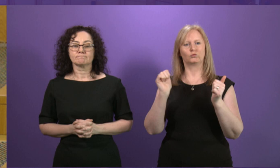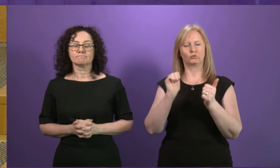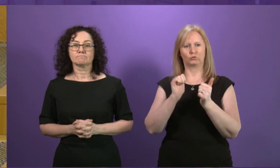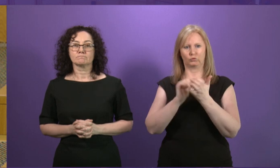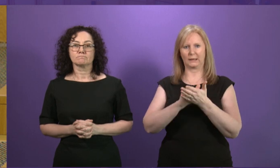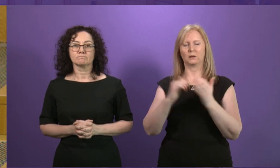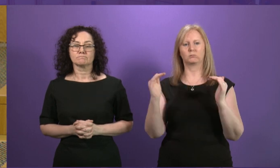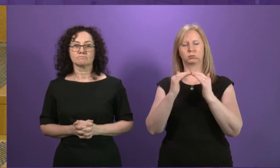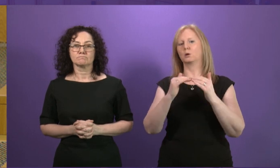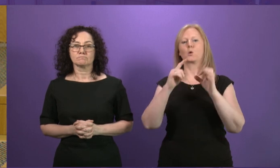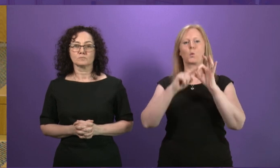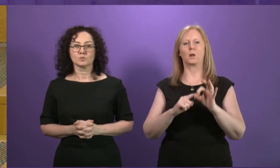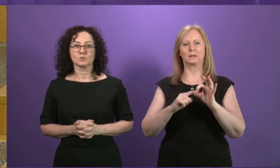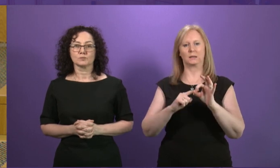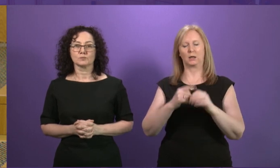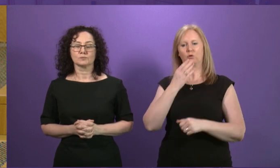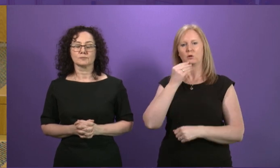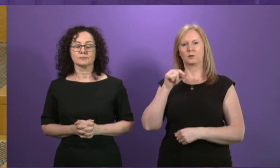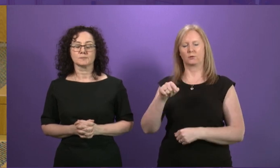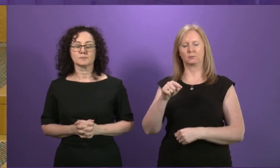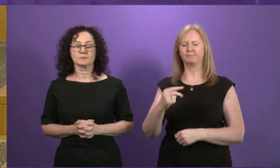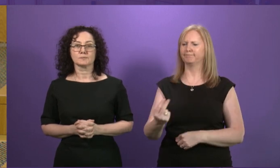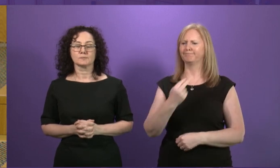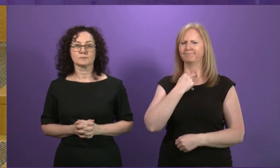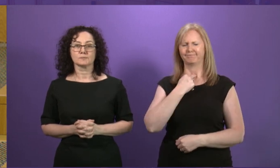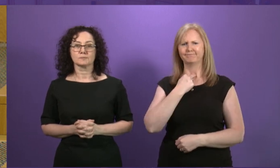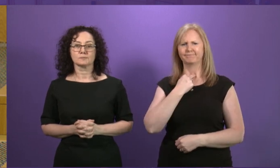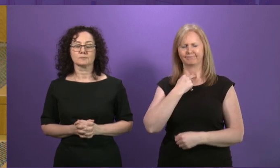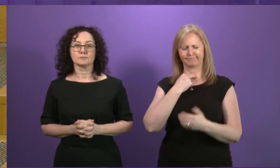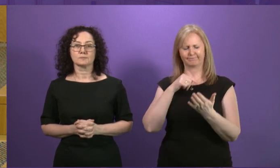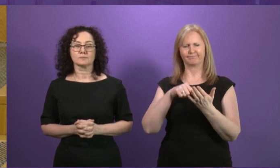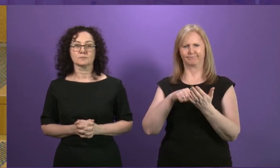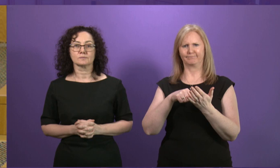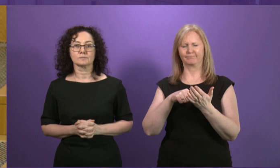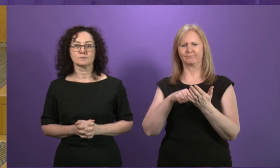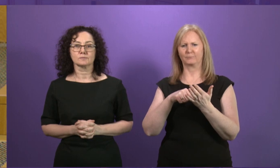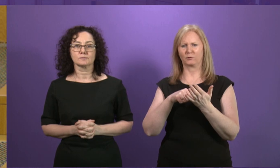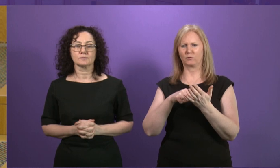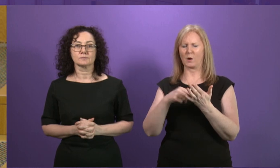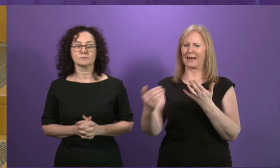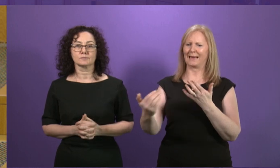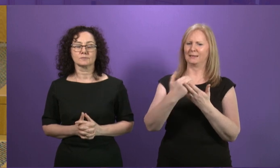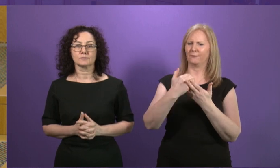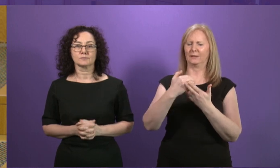We are therefore extremely disappointed that it has been necessary for us to intervene in this way.”